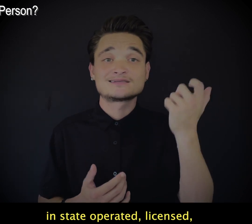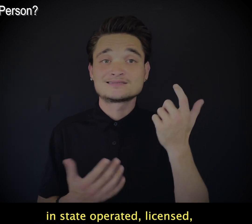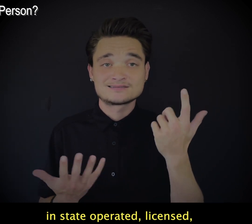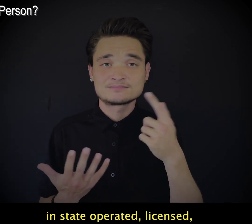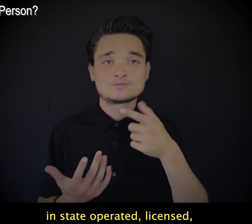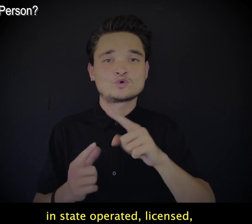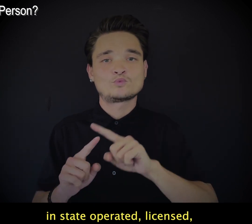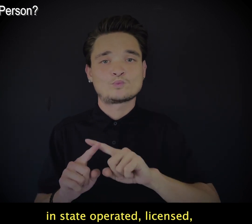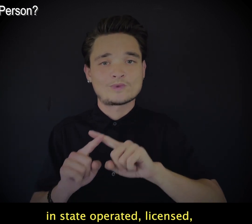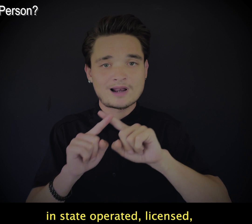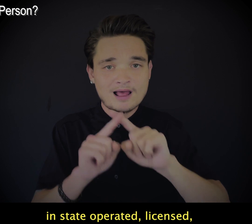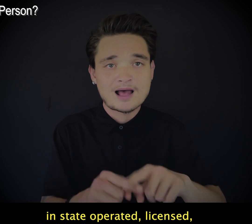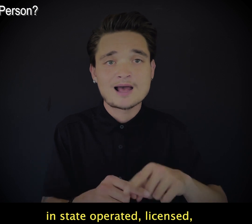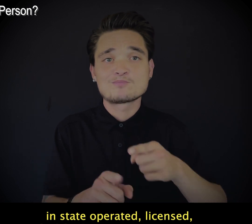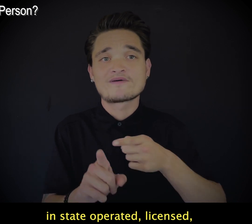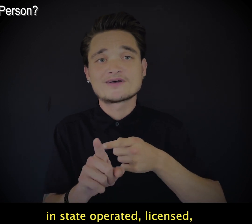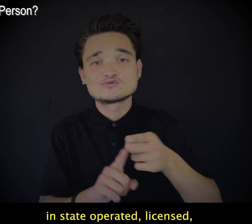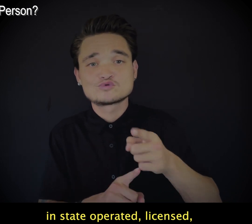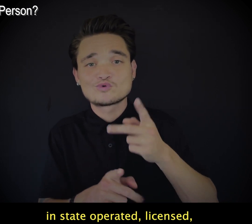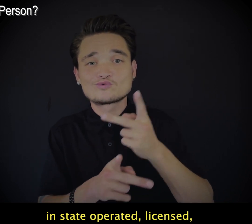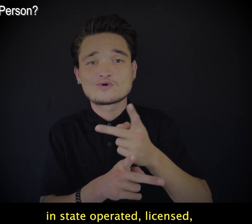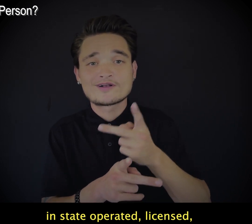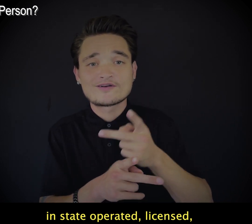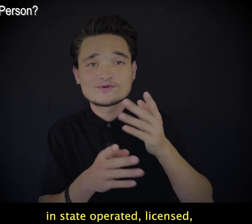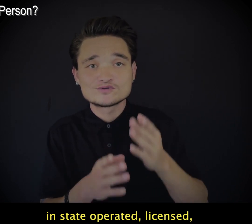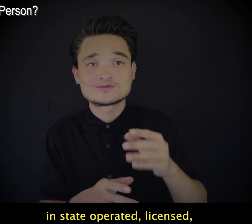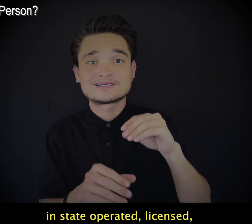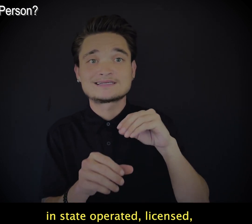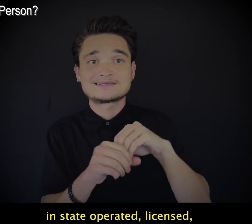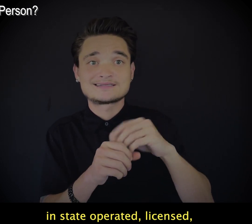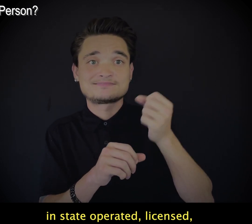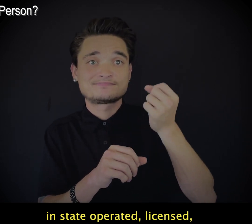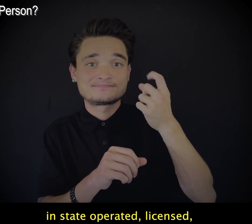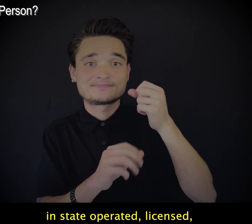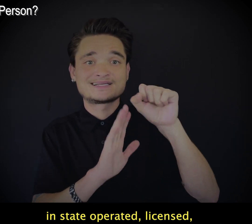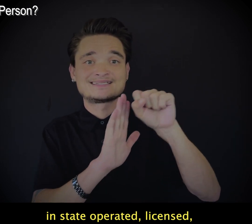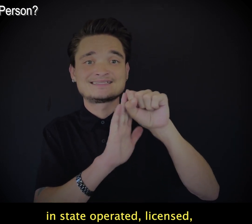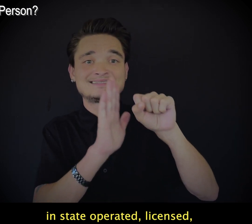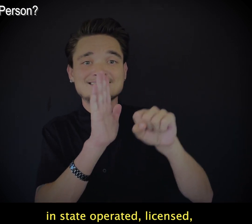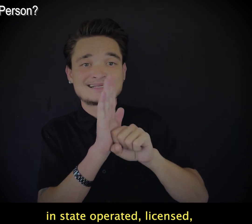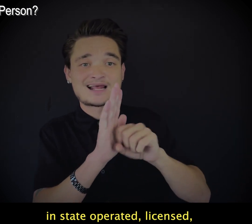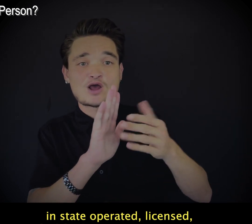in state operated, licensed, or certified facilities, programs, or agencies.